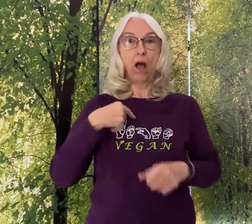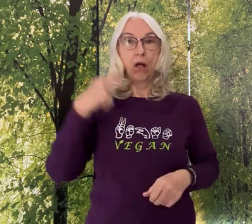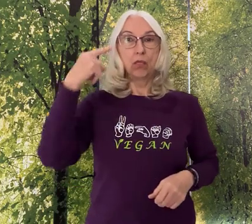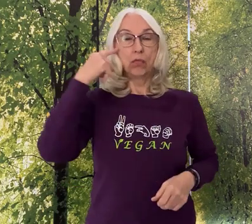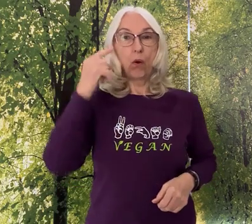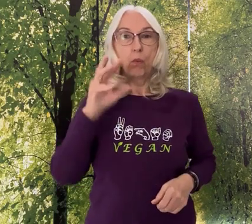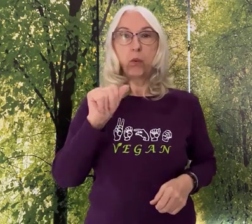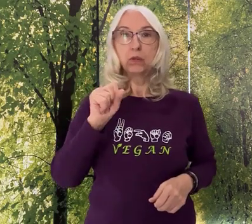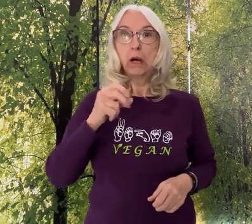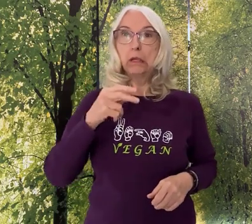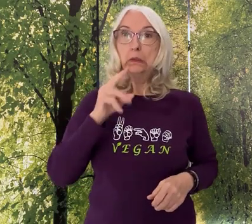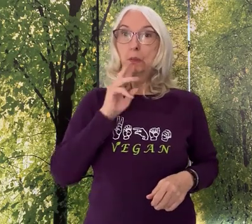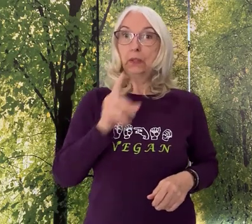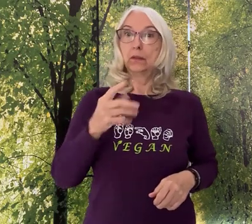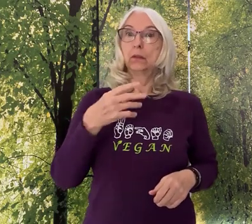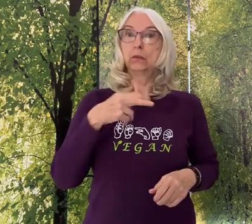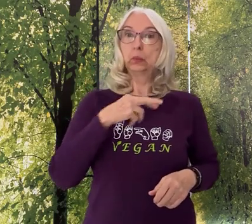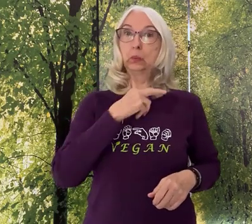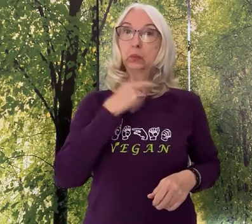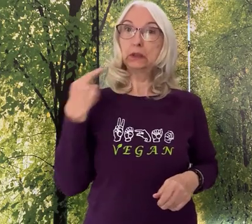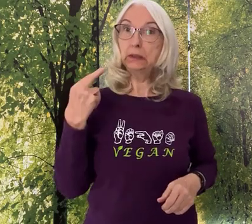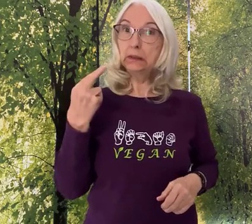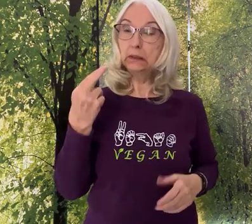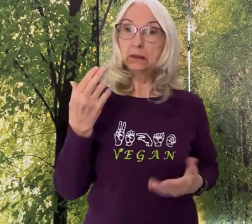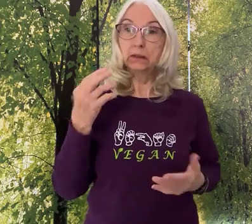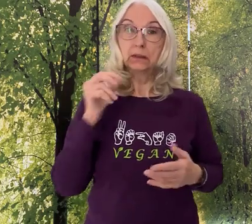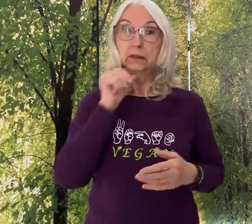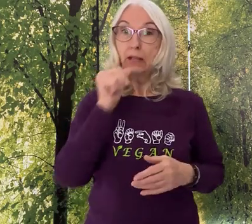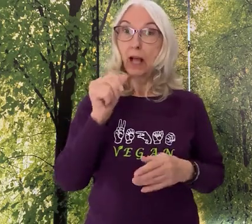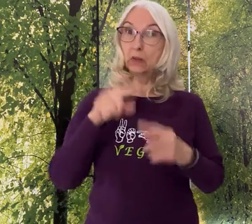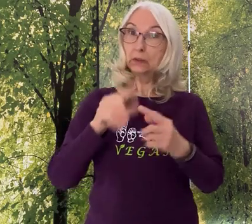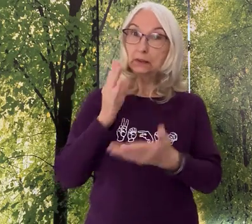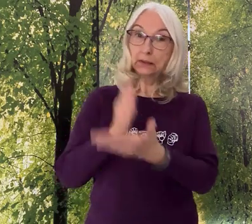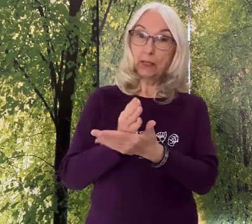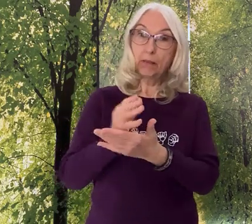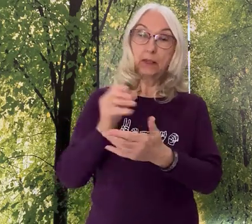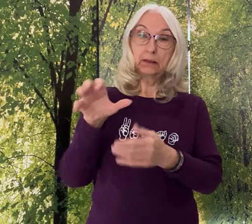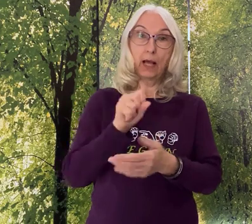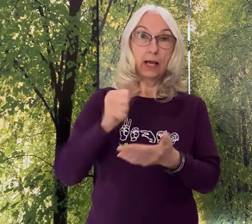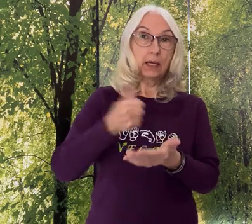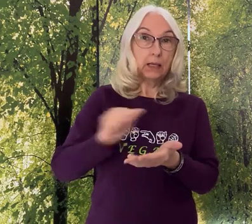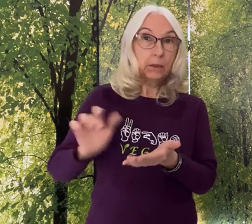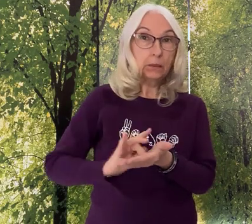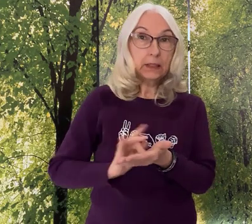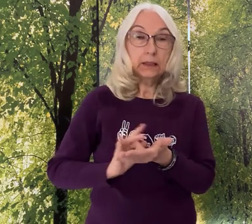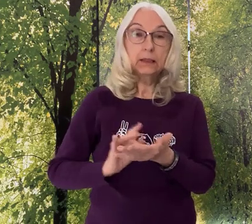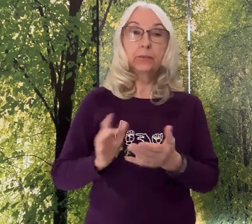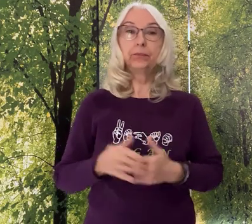I thought it would be risky NOT to stop taking my meds.